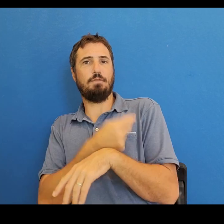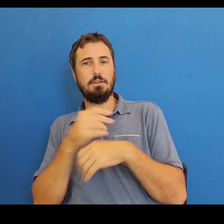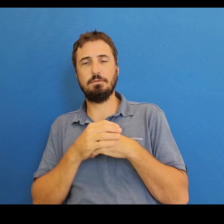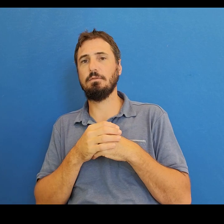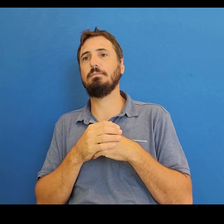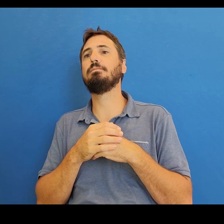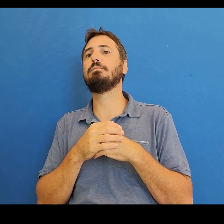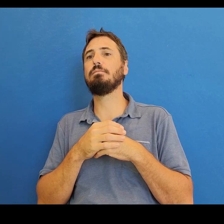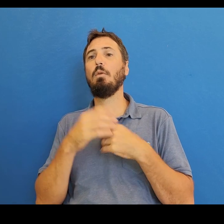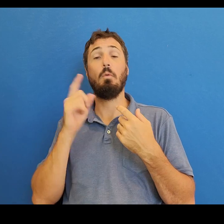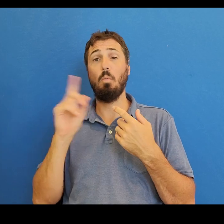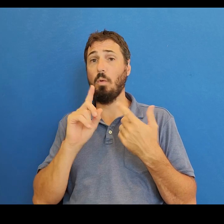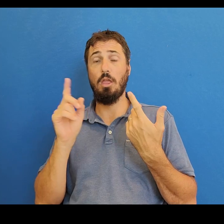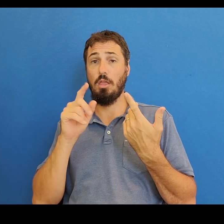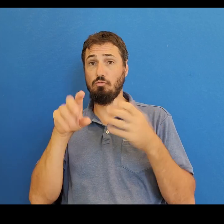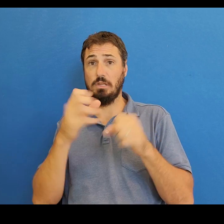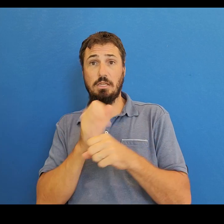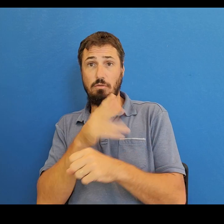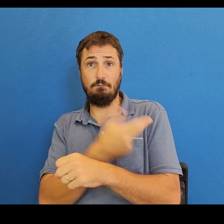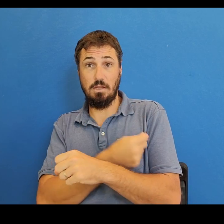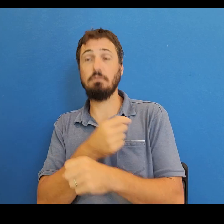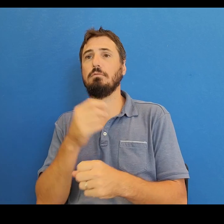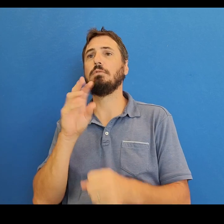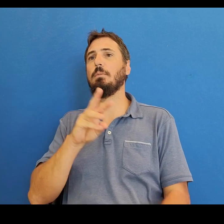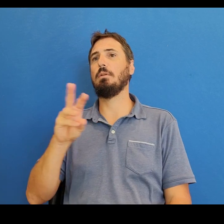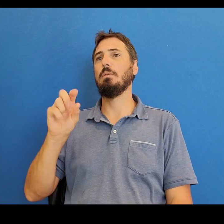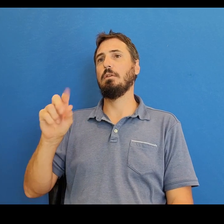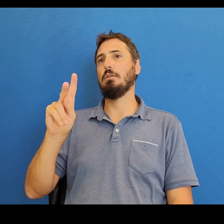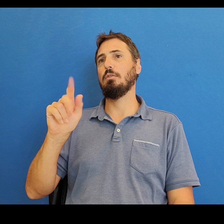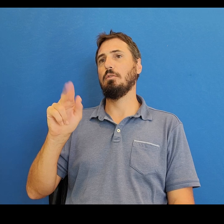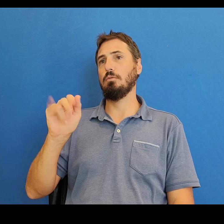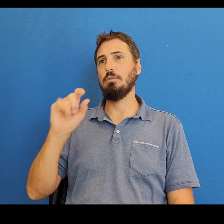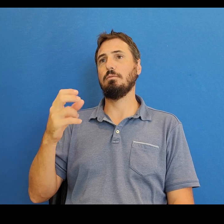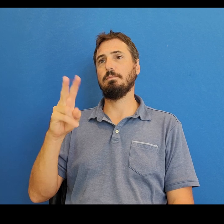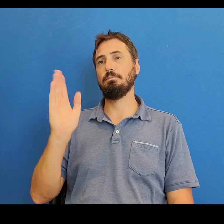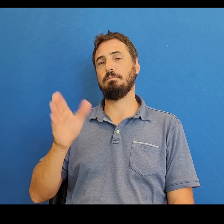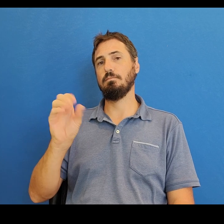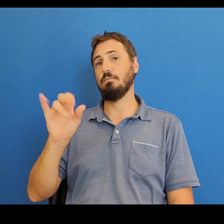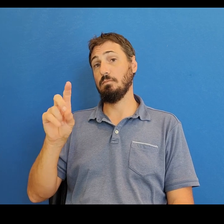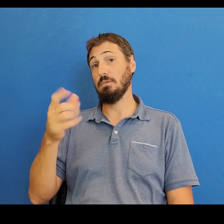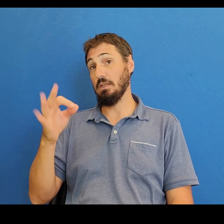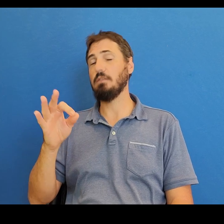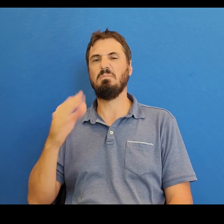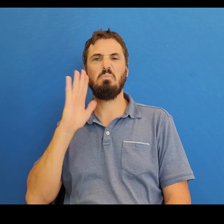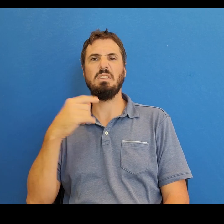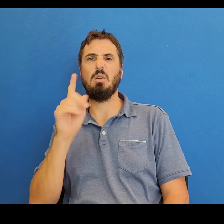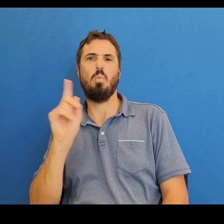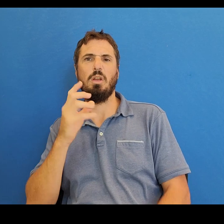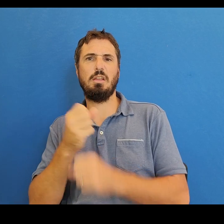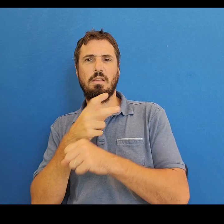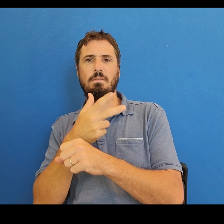For a list of vaccination locations, you may visit www.kauai.gov/covid-19